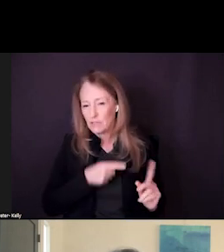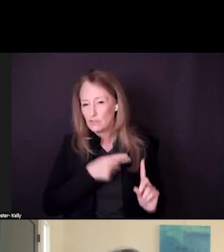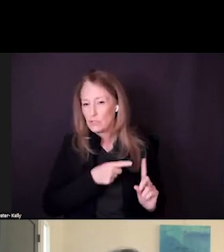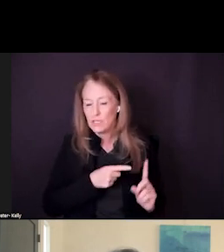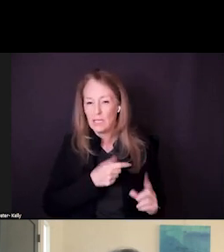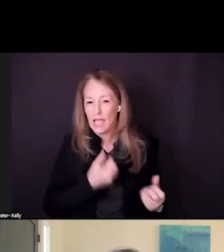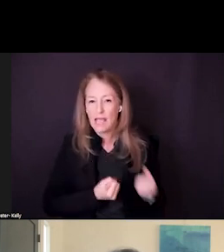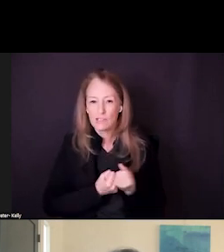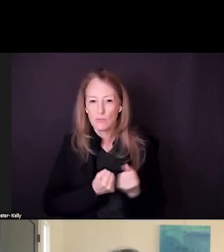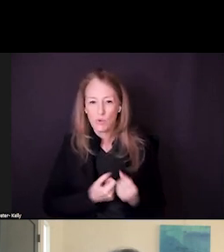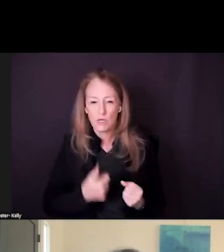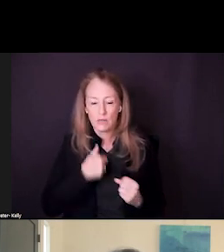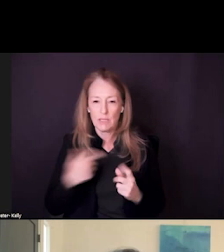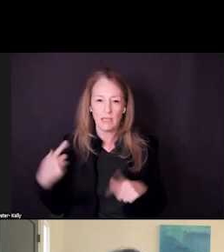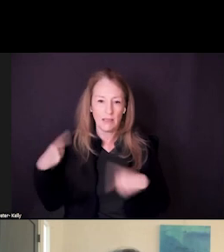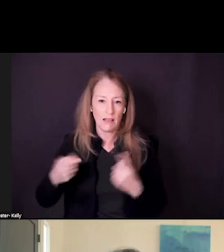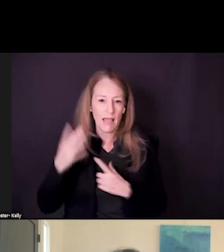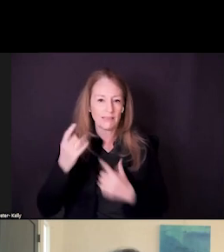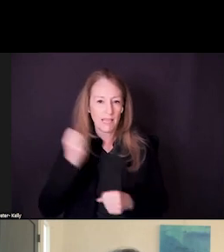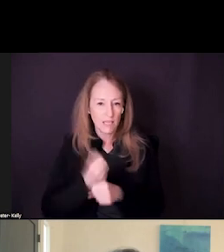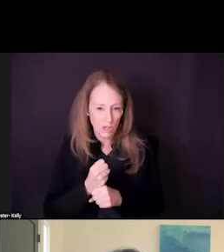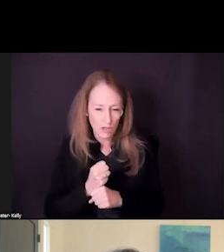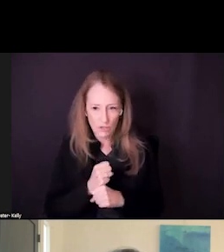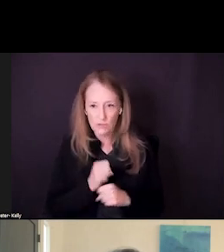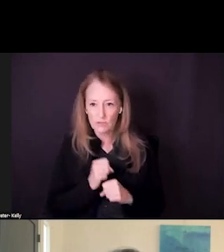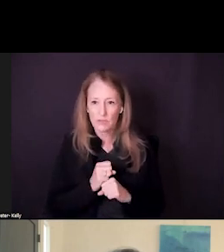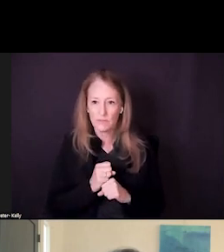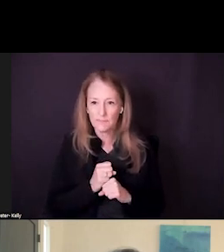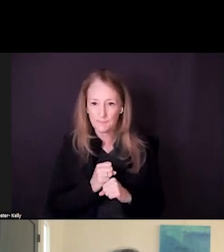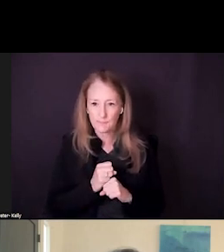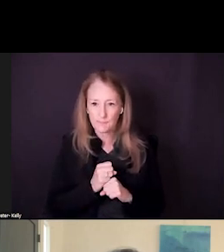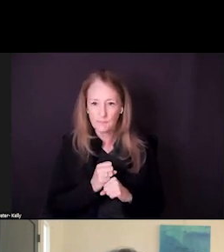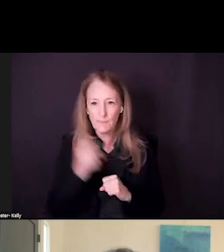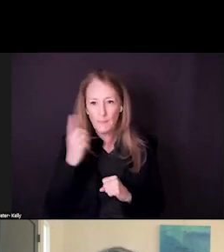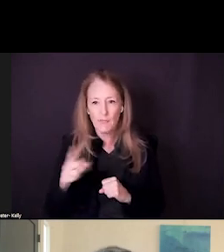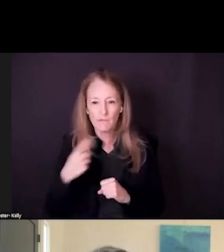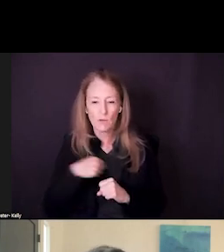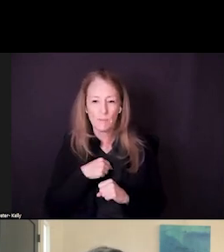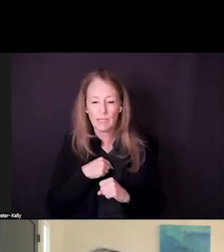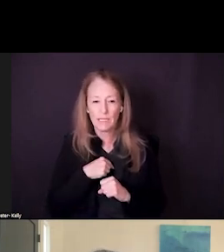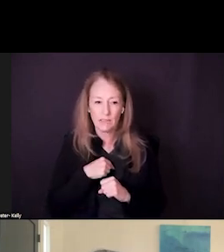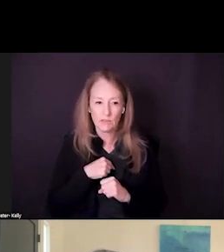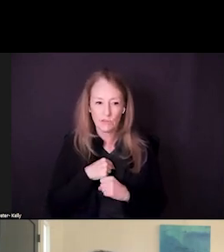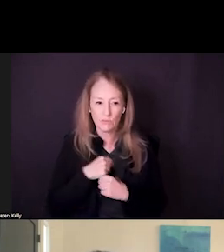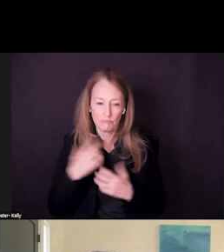YEARS OF REALLY REGAINING MY WILL TO LIVE AND ALSO WORK THROUGH